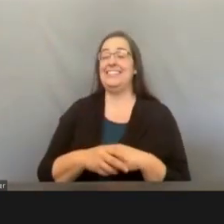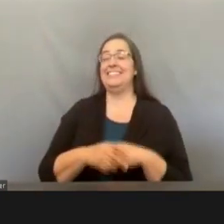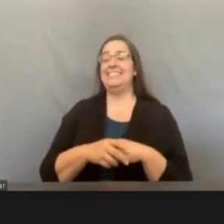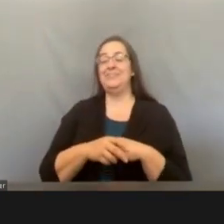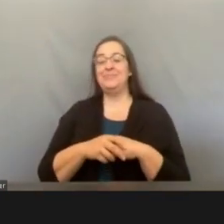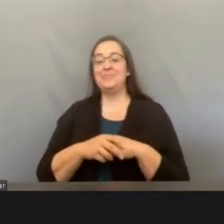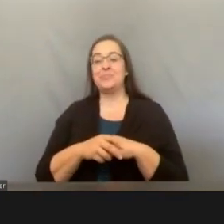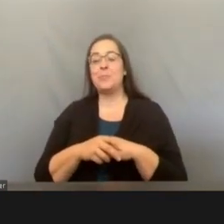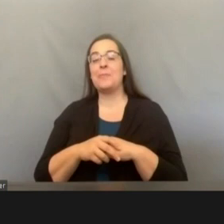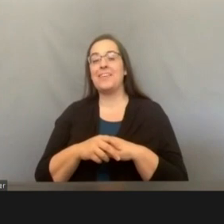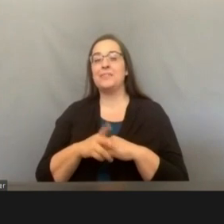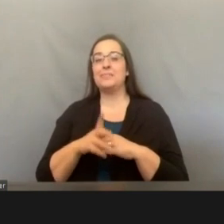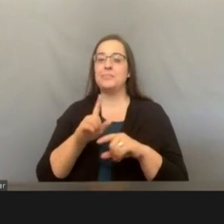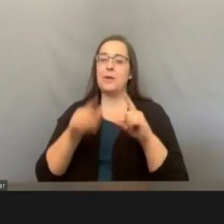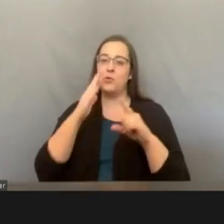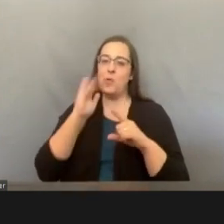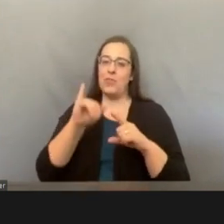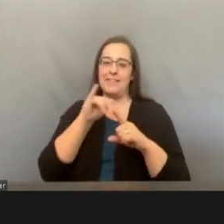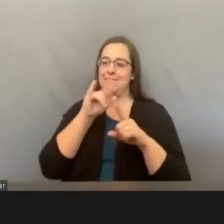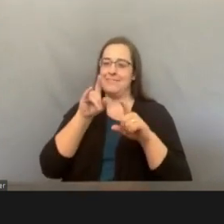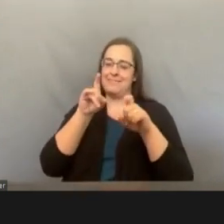THE LAST WEEK AND THAT NUMBER